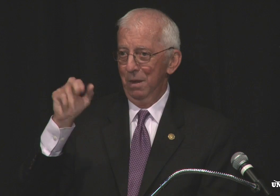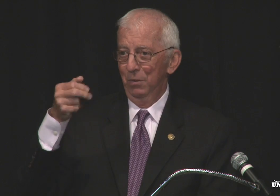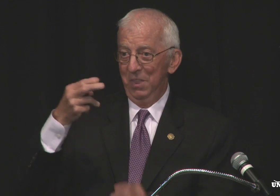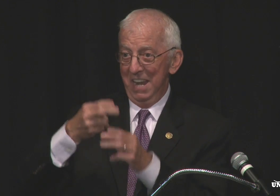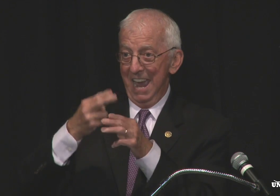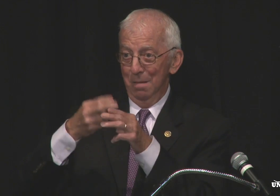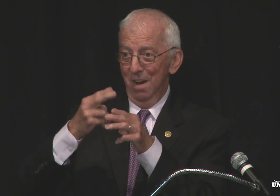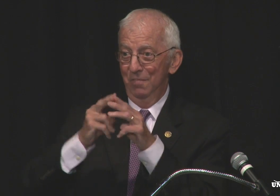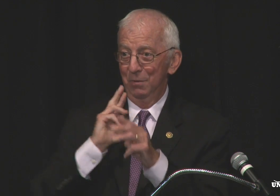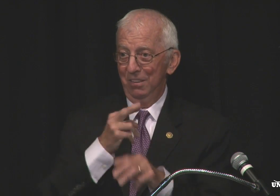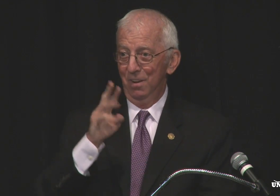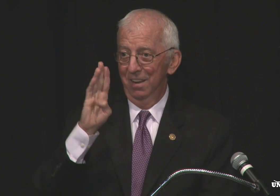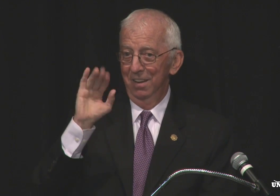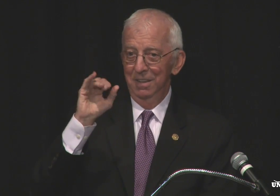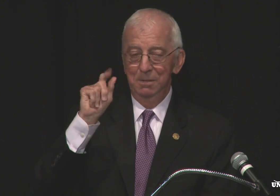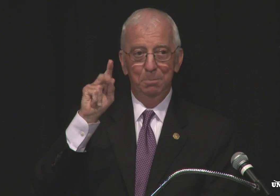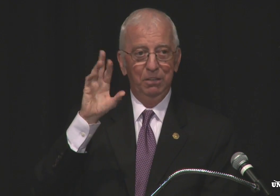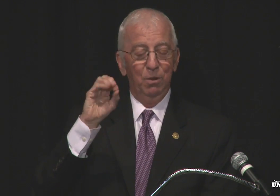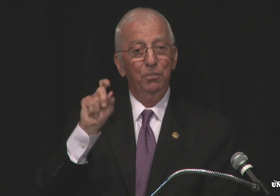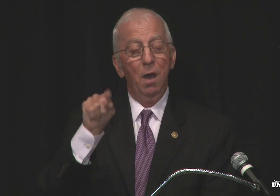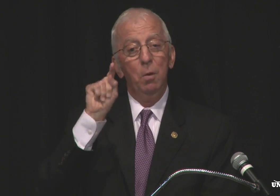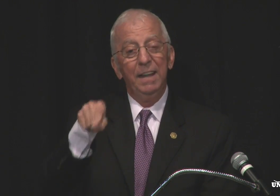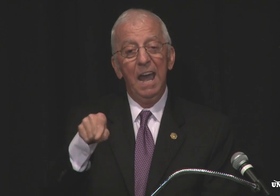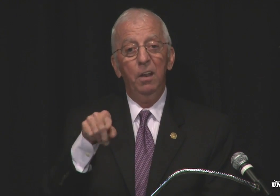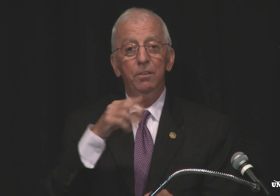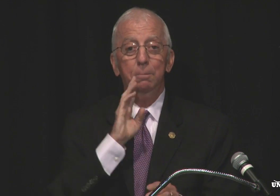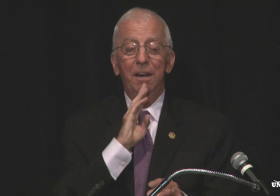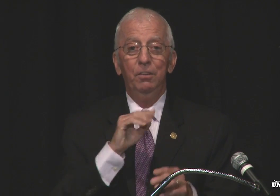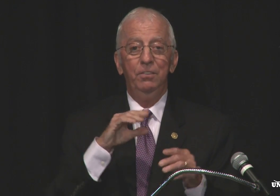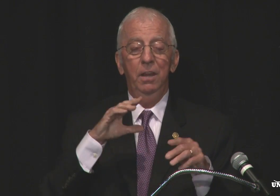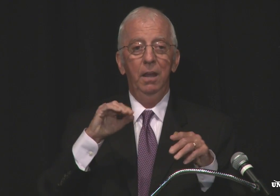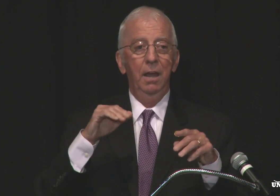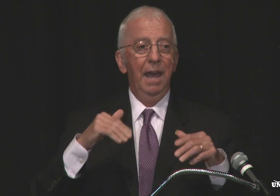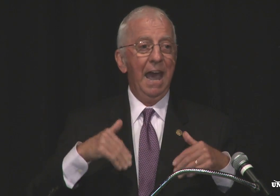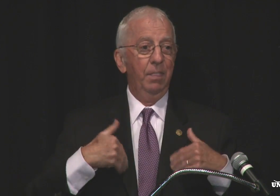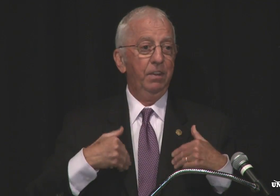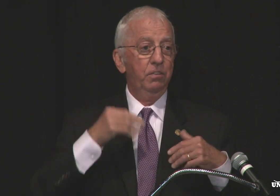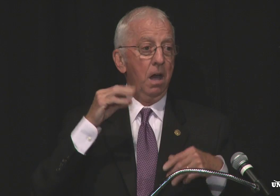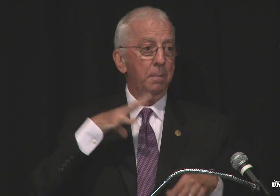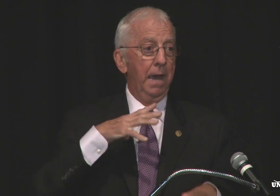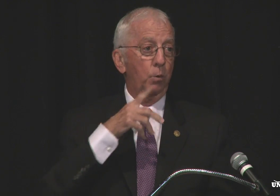that was the name of the restaurant, Bistro. So I went down to breakfast, and this young man